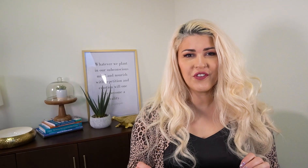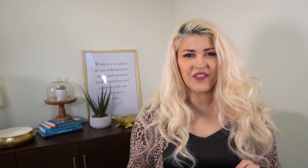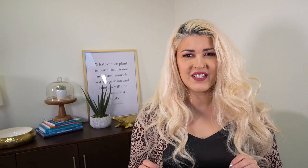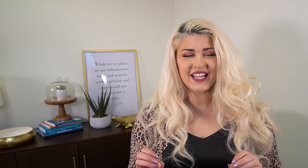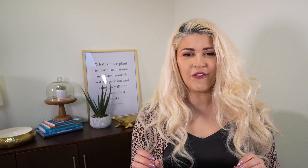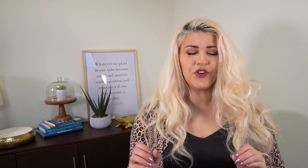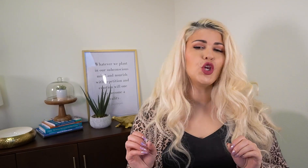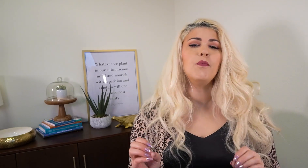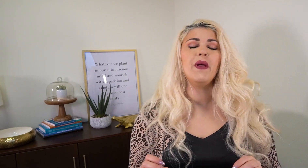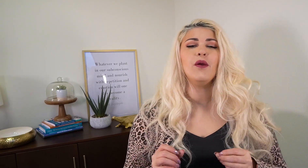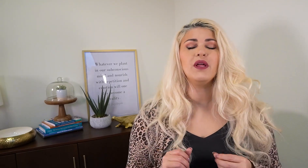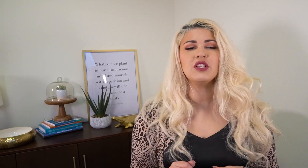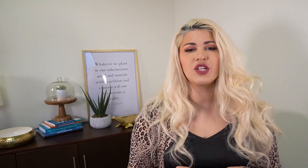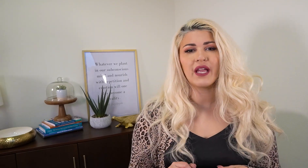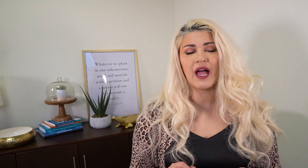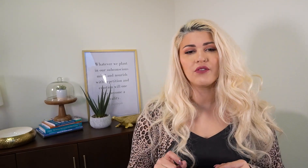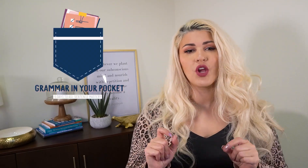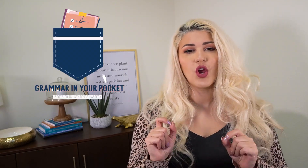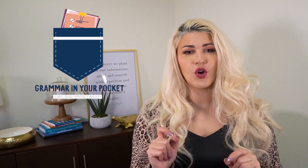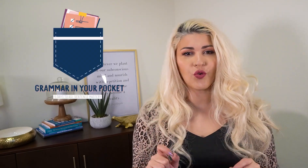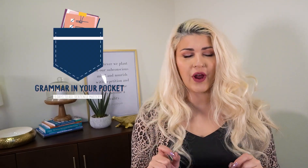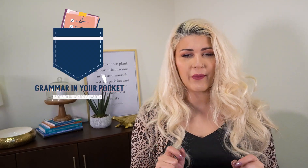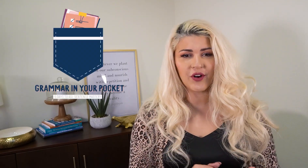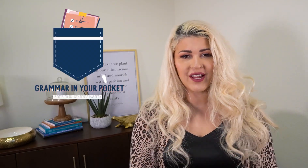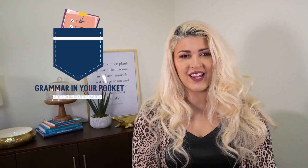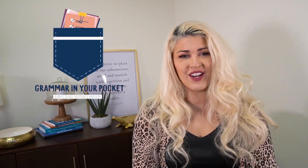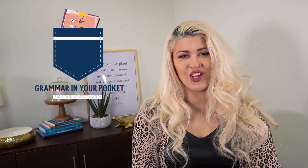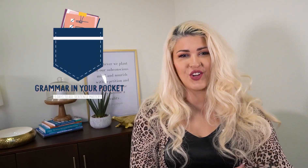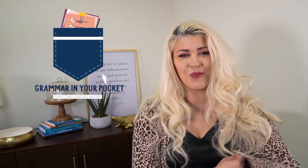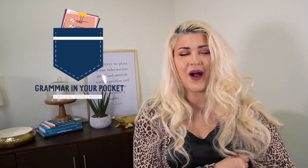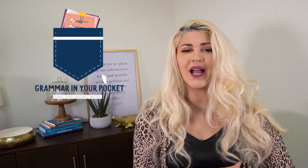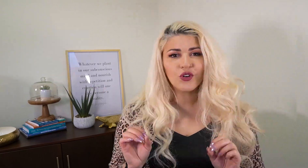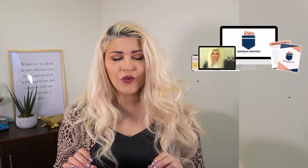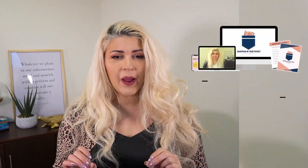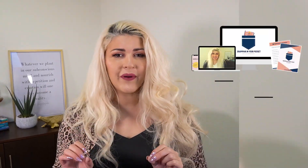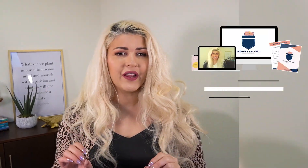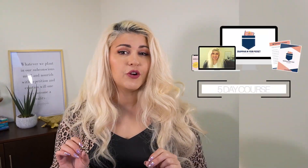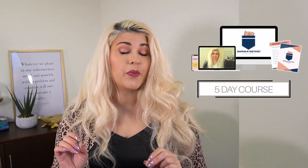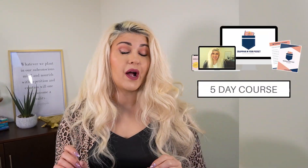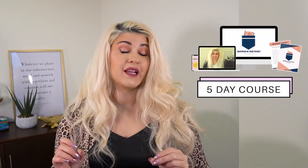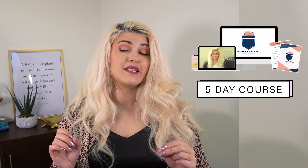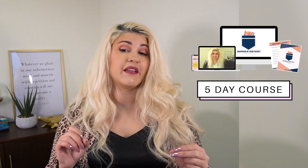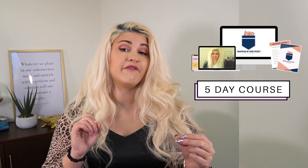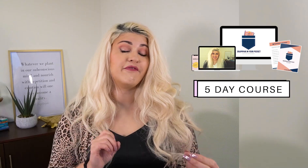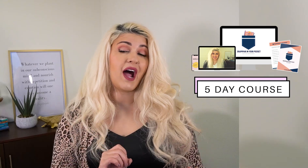you may wanna check out grammar in your pocket. Grammar in your pocket is a five-day